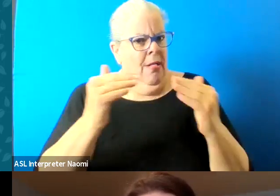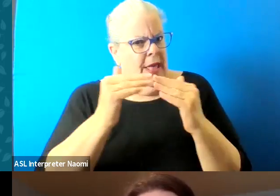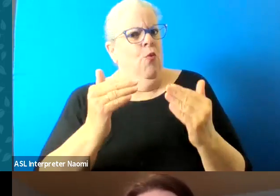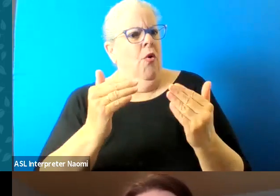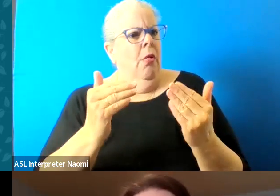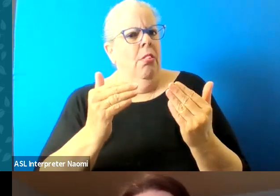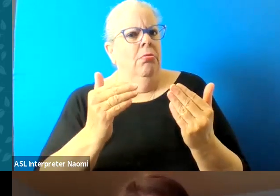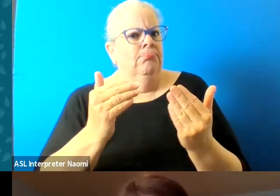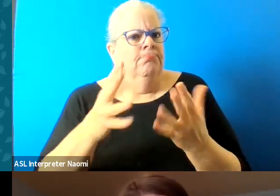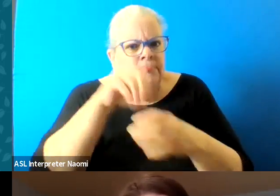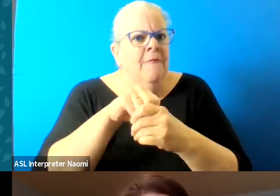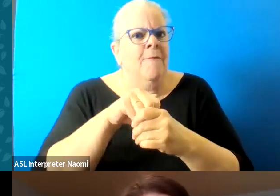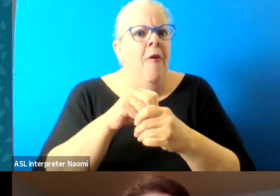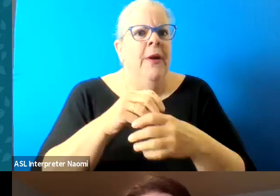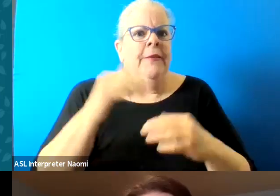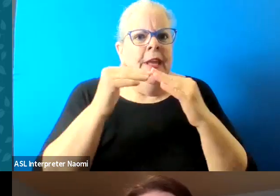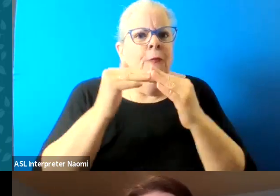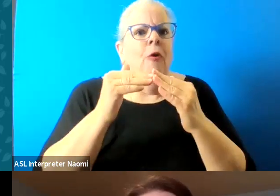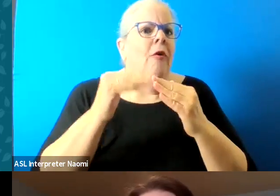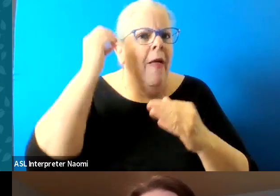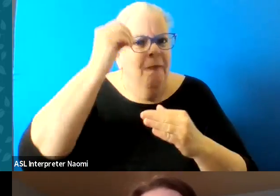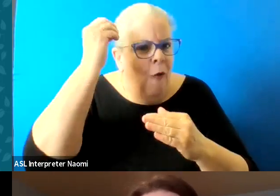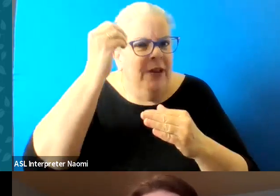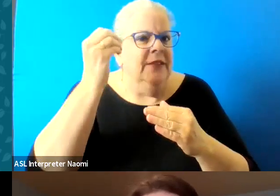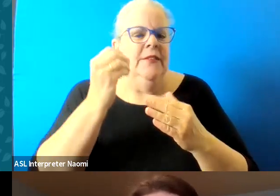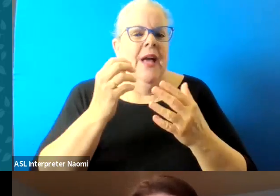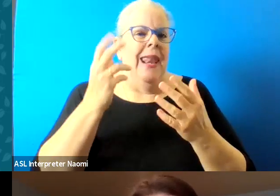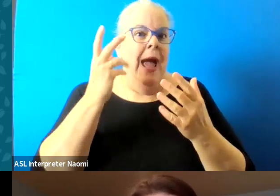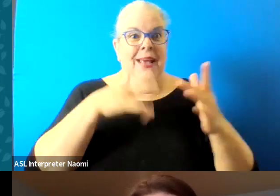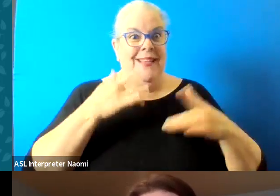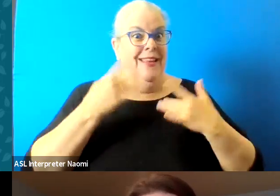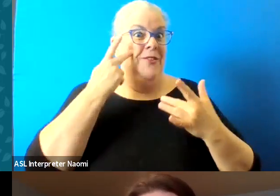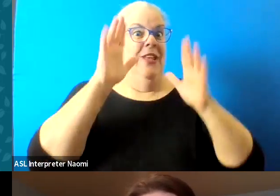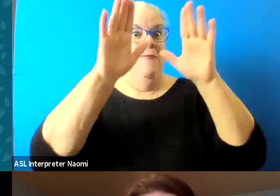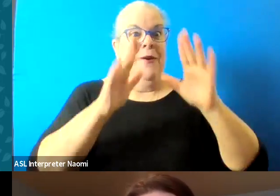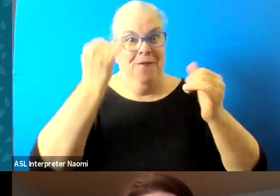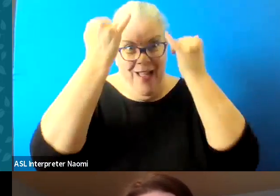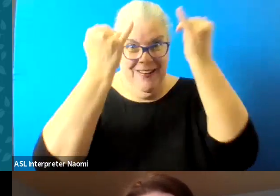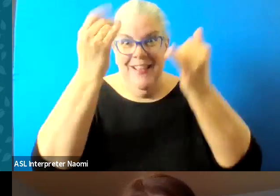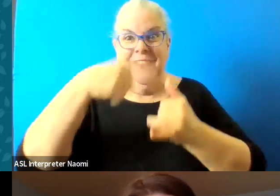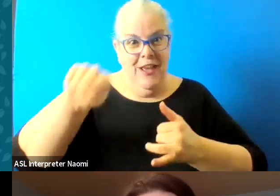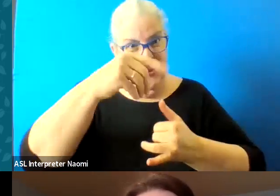And I am so excited to see what wonderful ideas that you guys have to bring to the table,